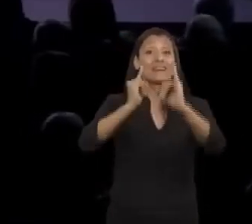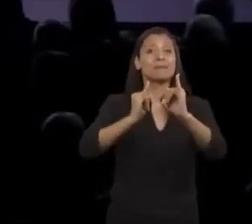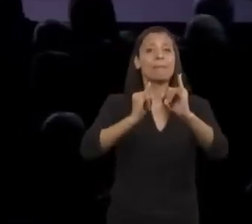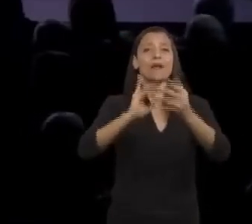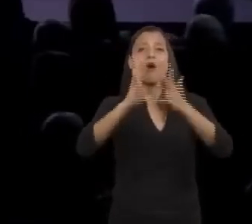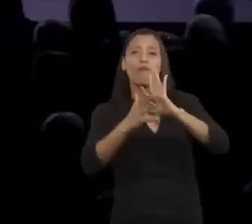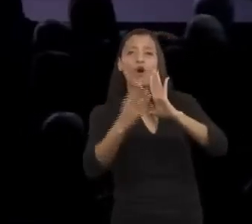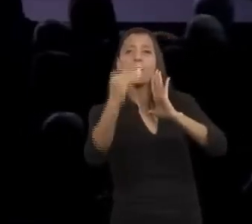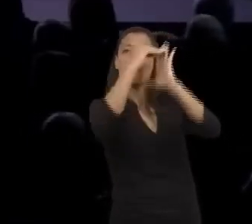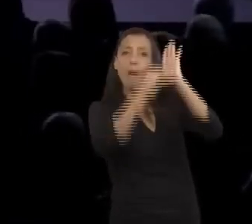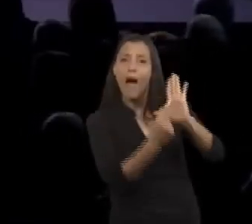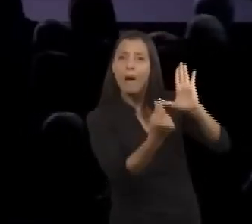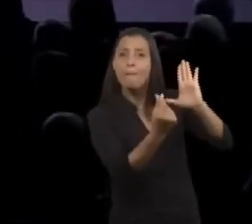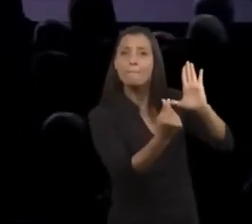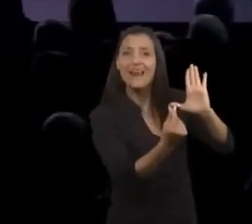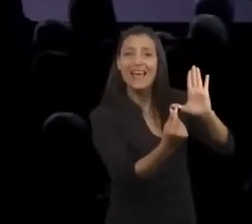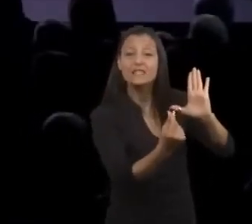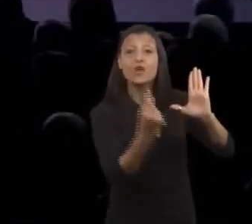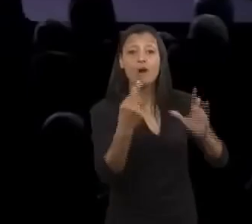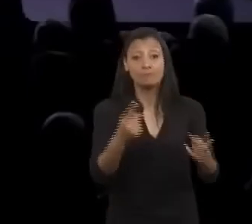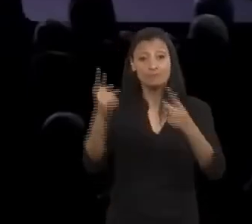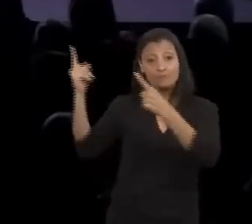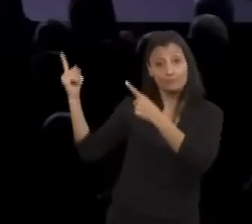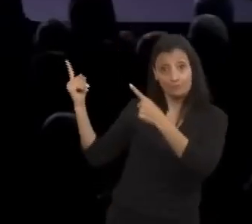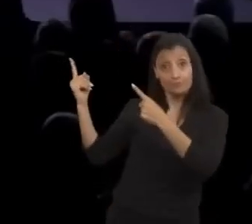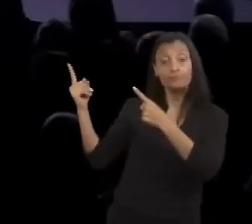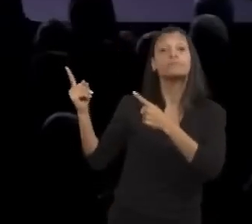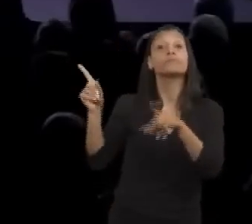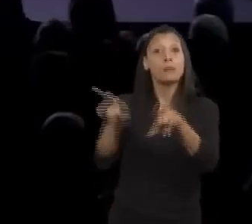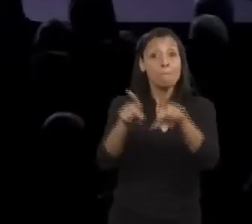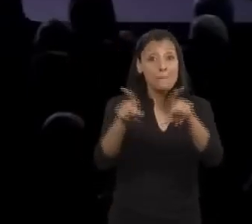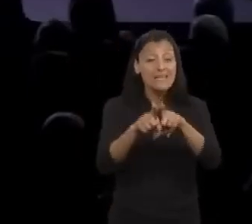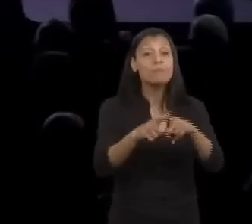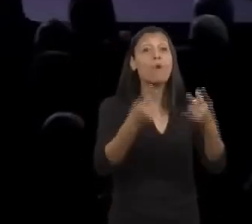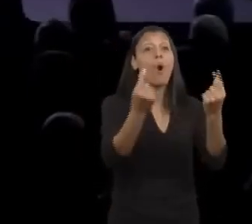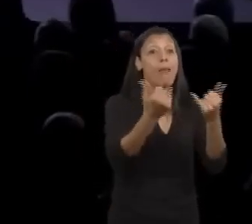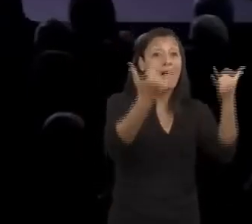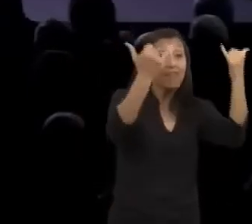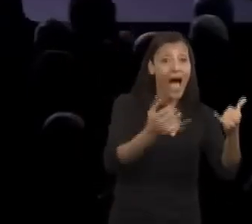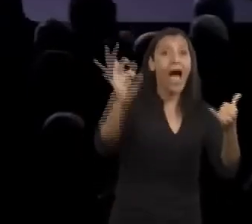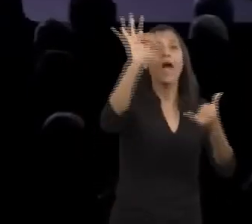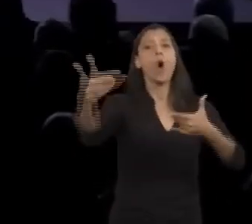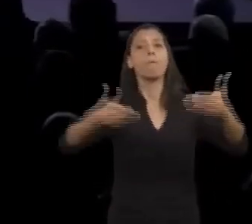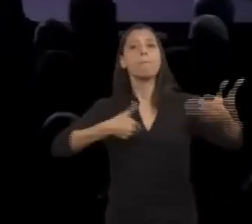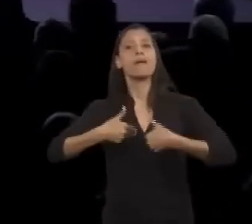if the price level is the quotient between the money supply and the demand for money.